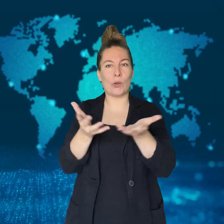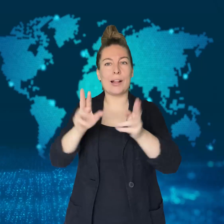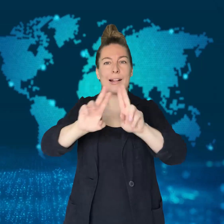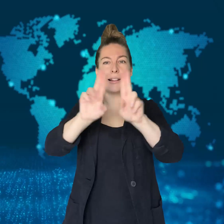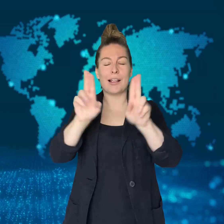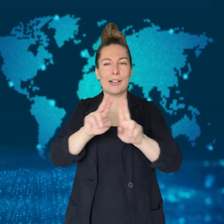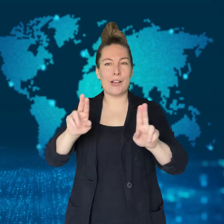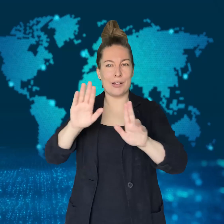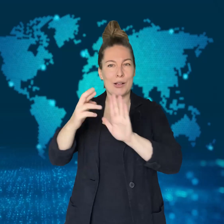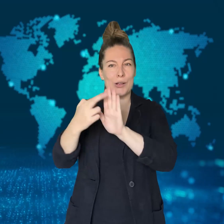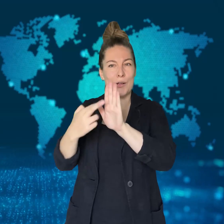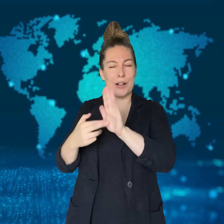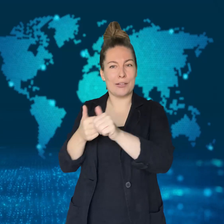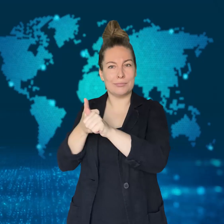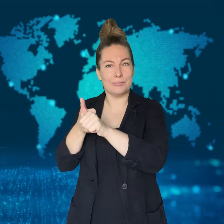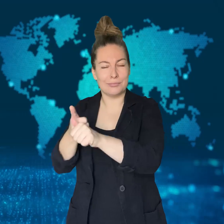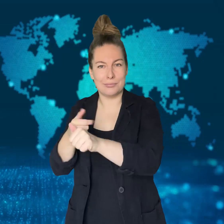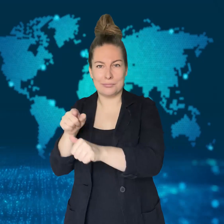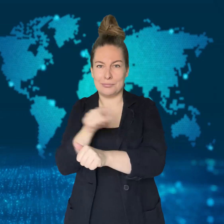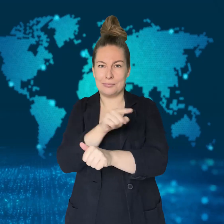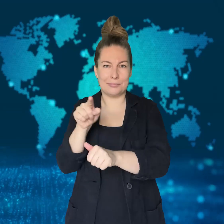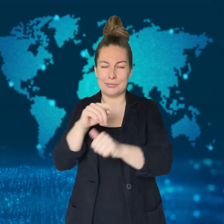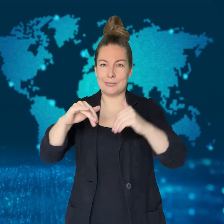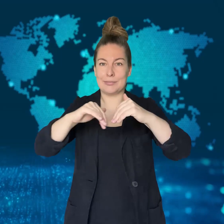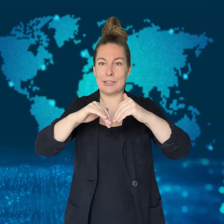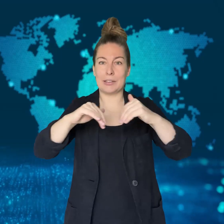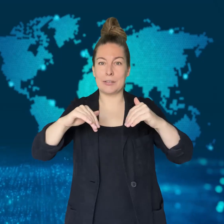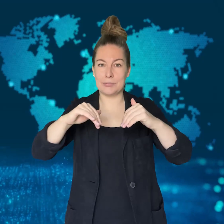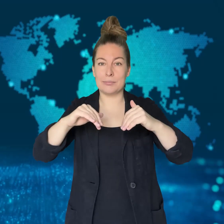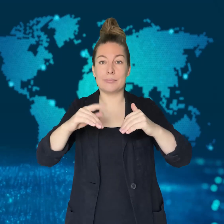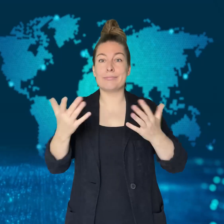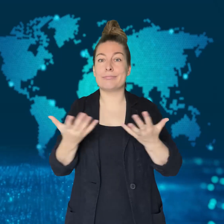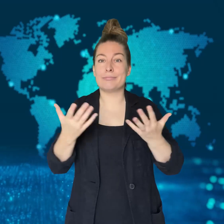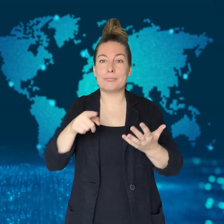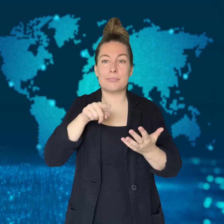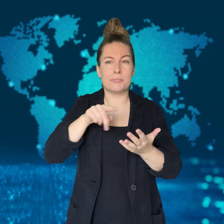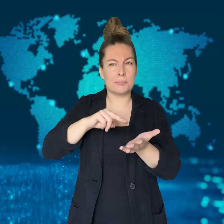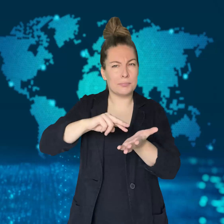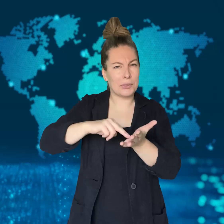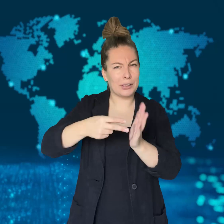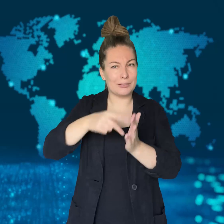The companies believe when flying outside of